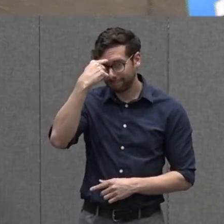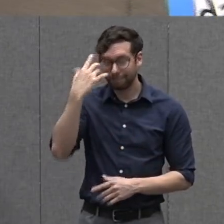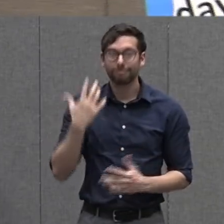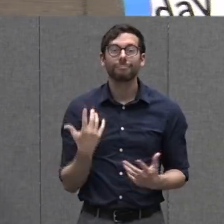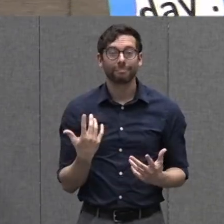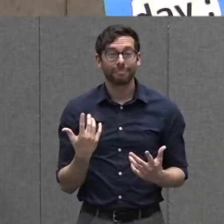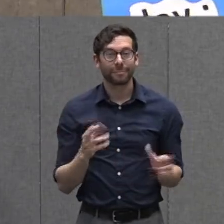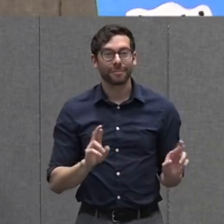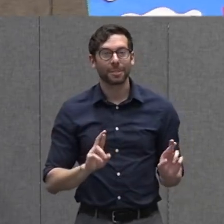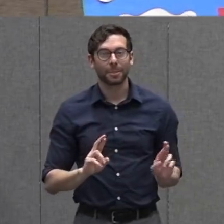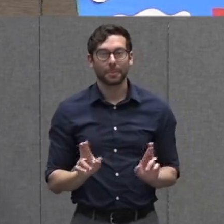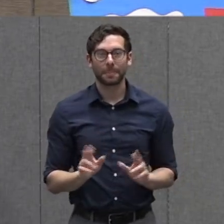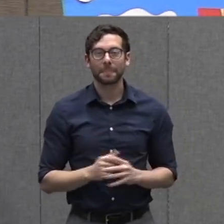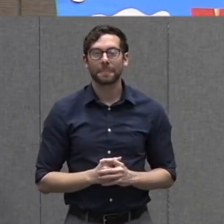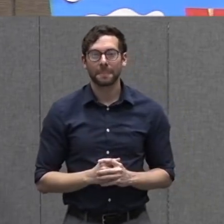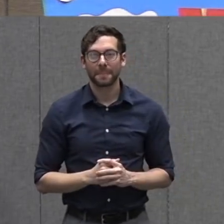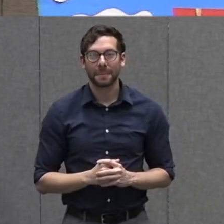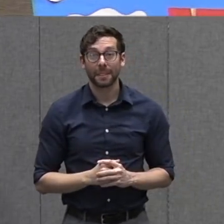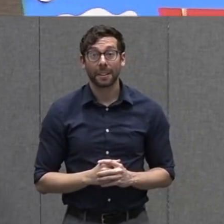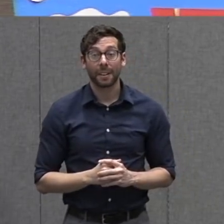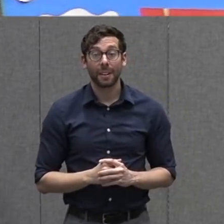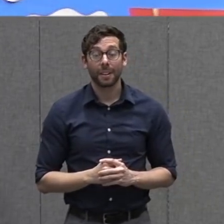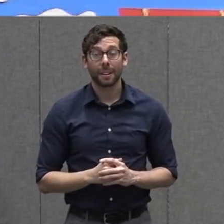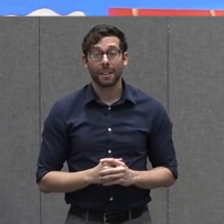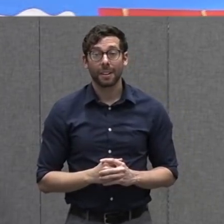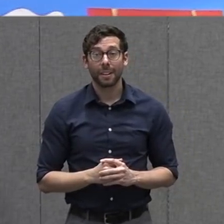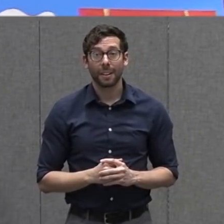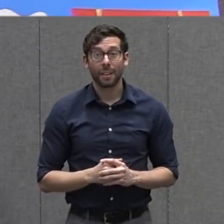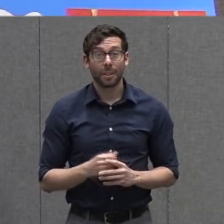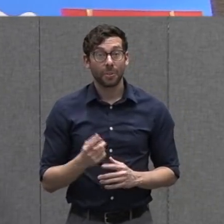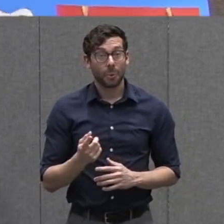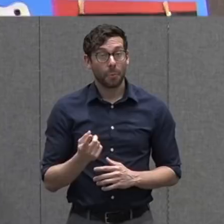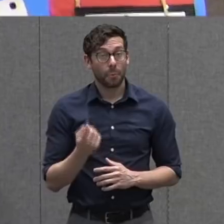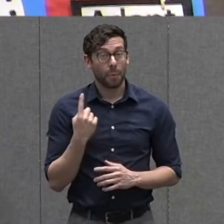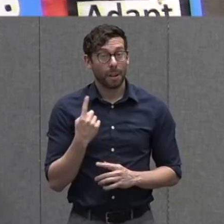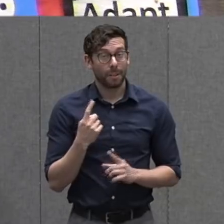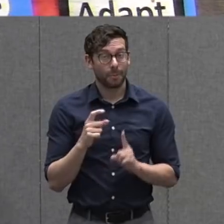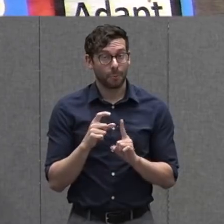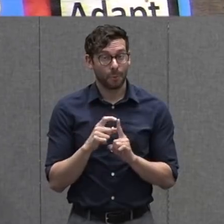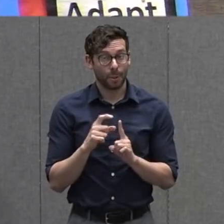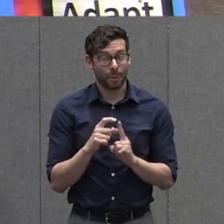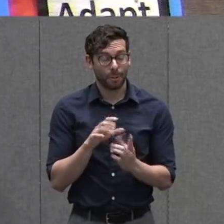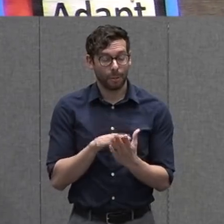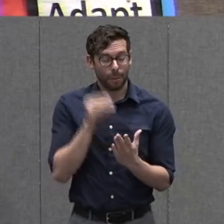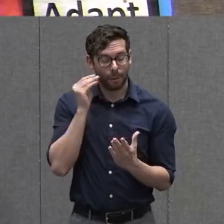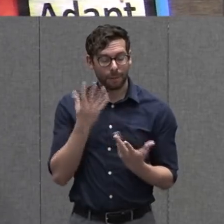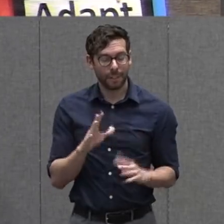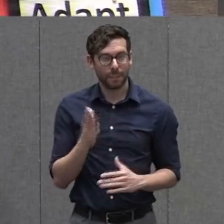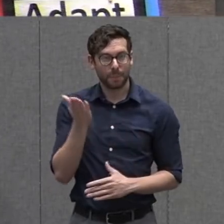I have a word that we saw from our previous episode on Monday and it was our word of the day then.